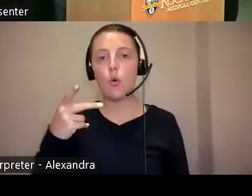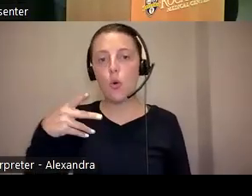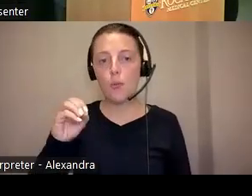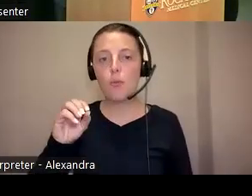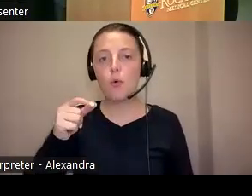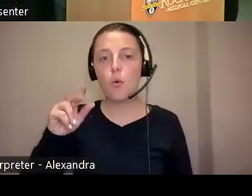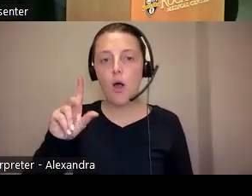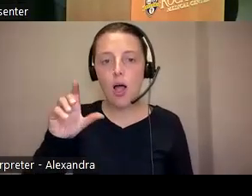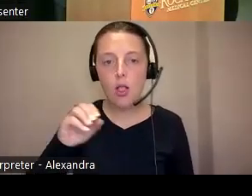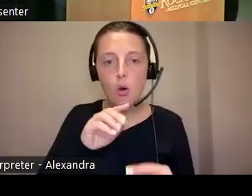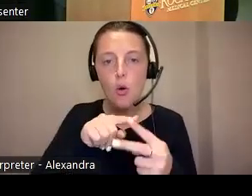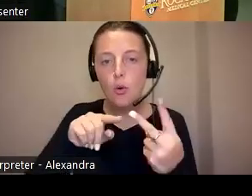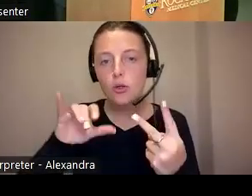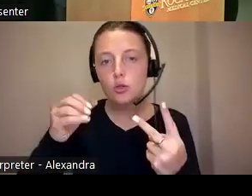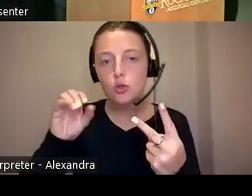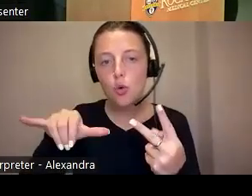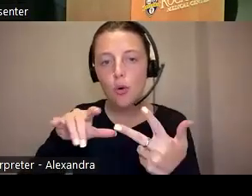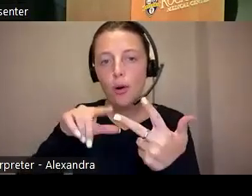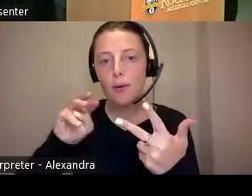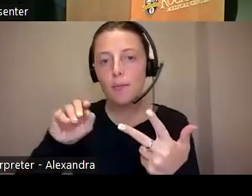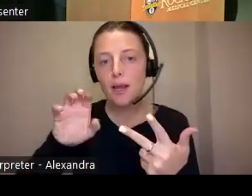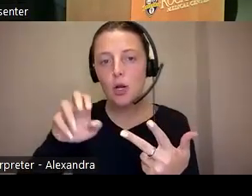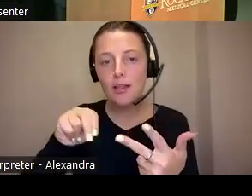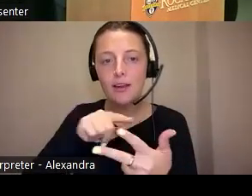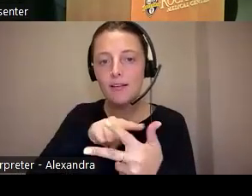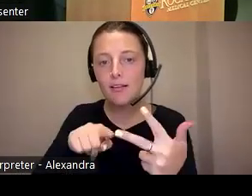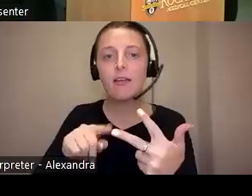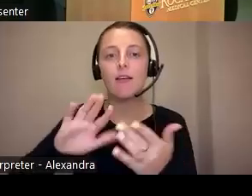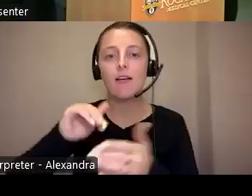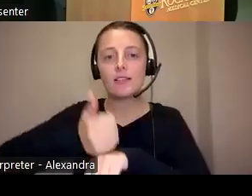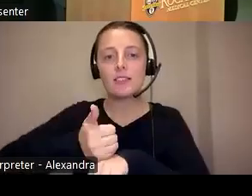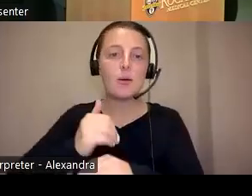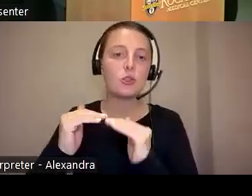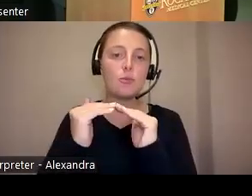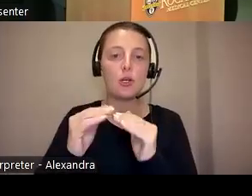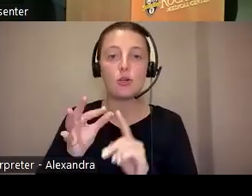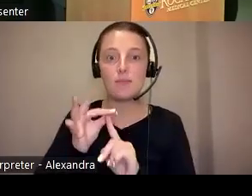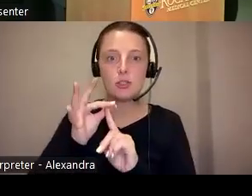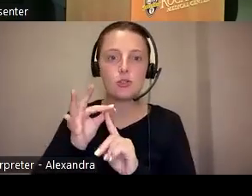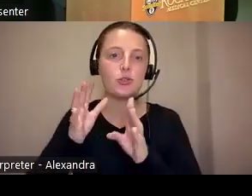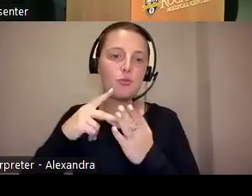specialist program with certification training all within strong ties. And our Department of